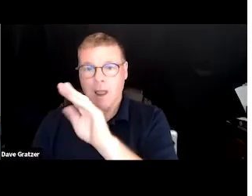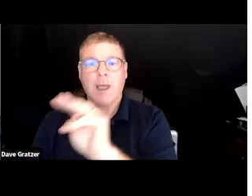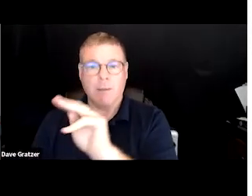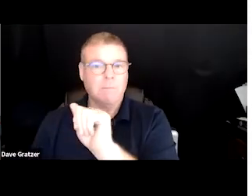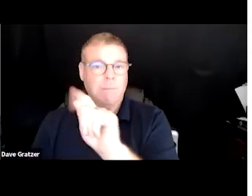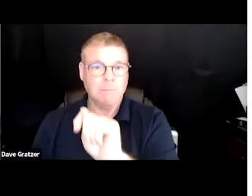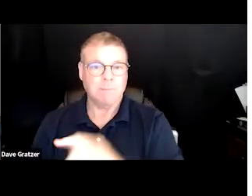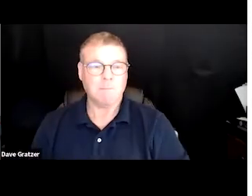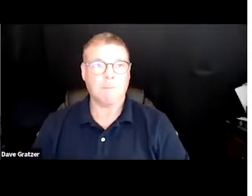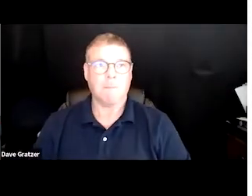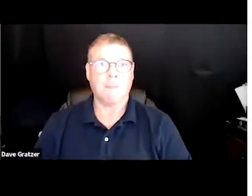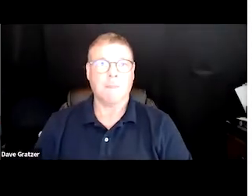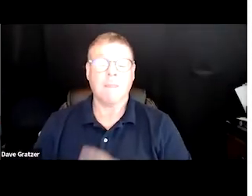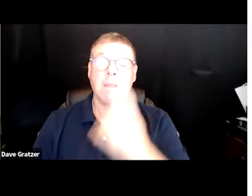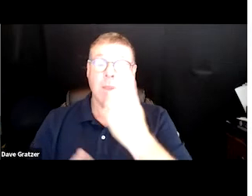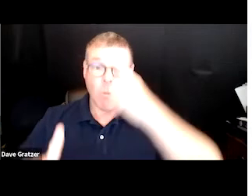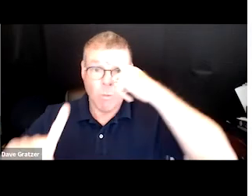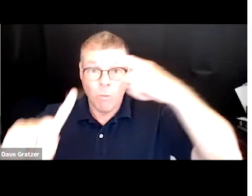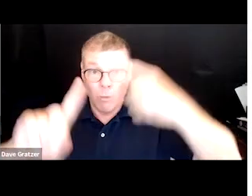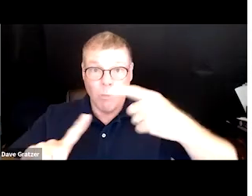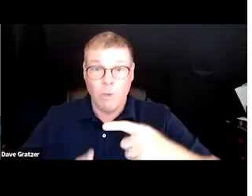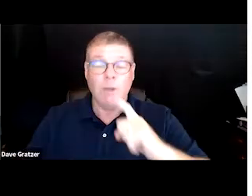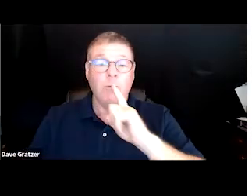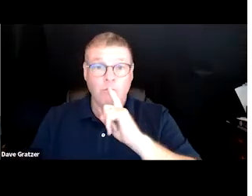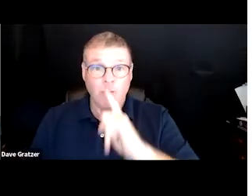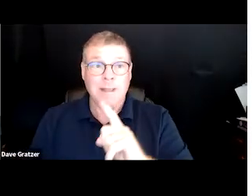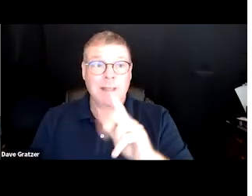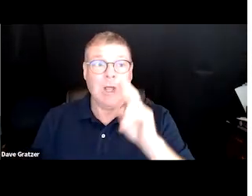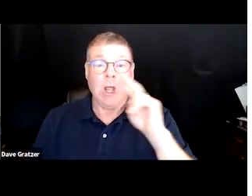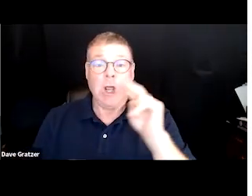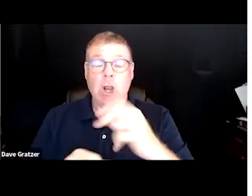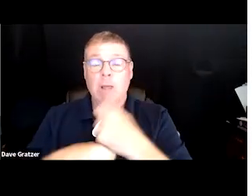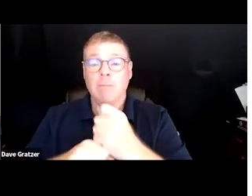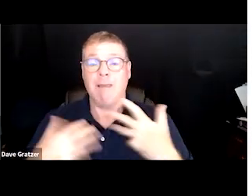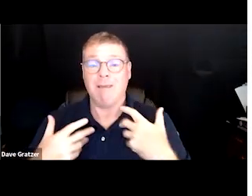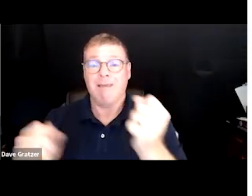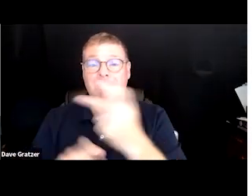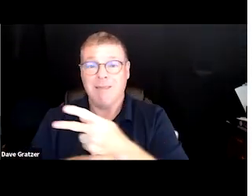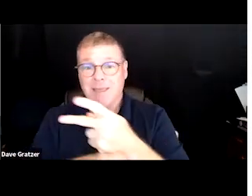One of our goals is to actually look at, to create healthcare profiles for individuals.